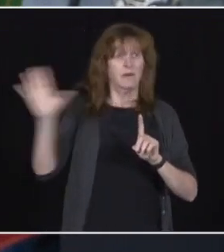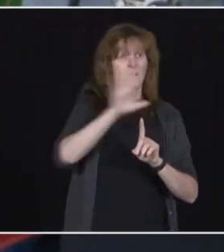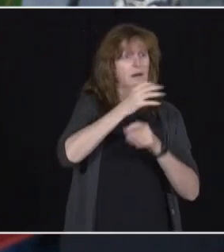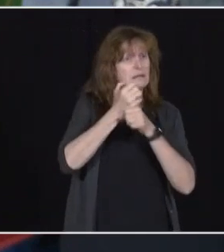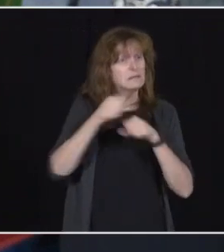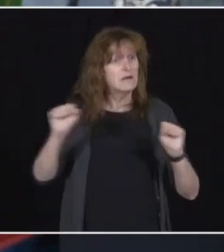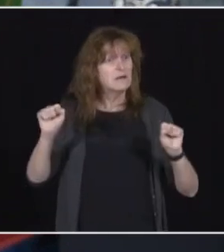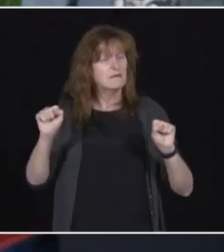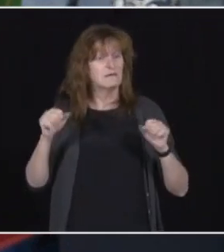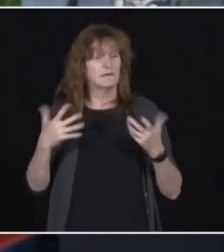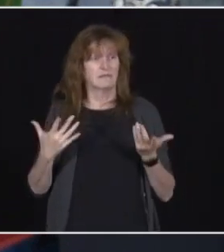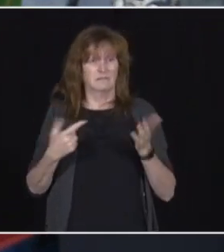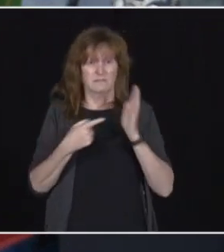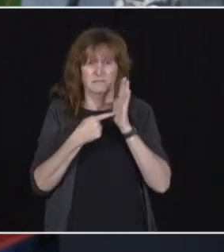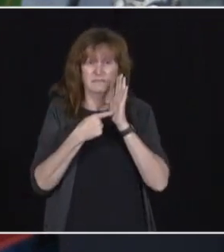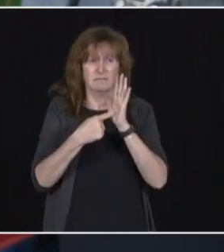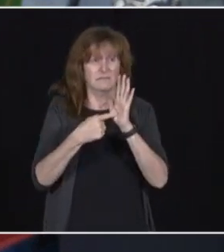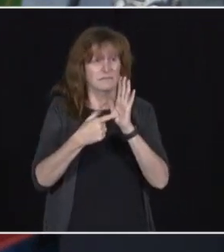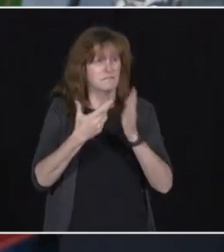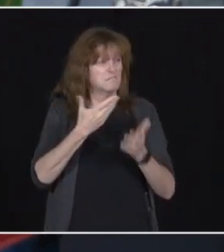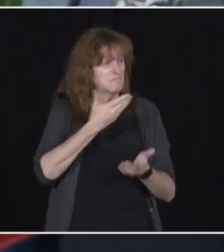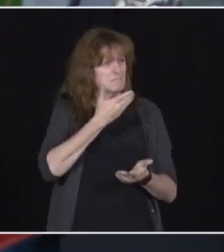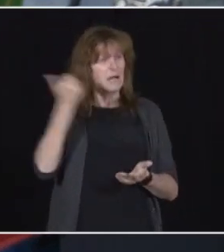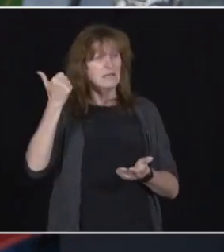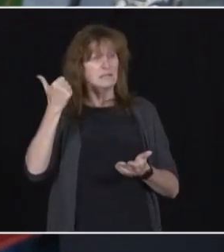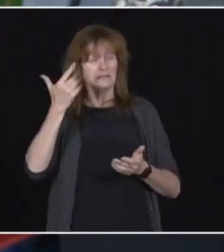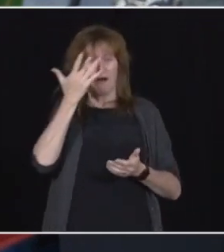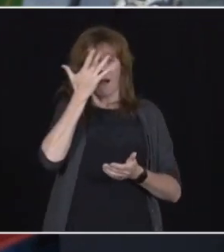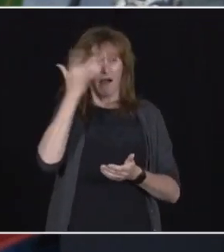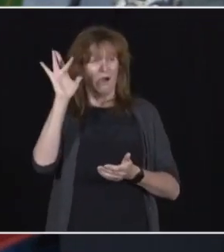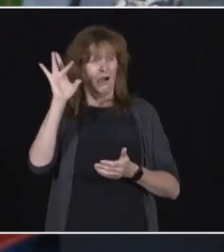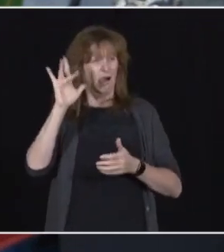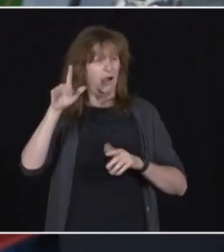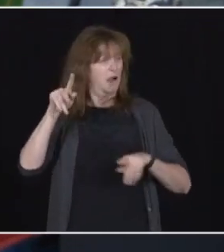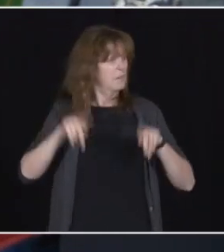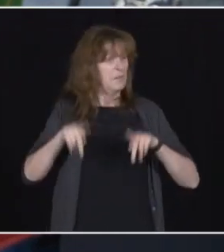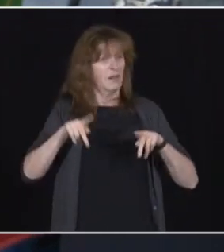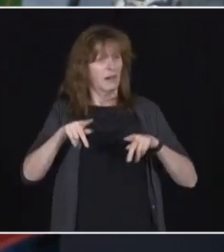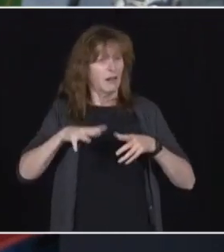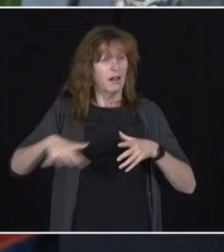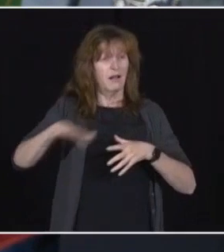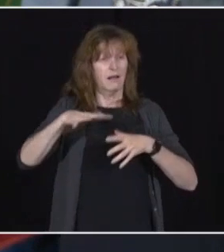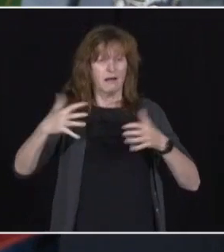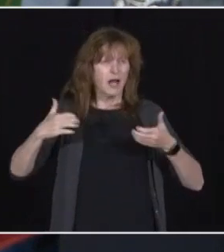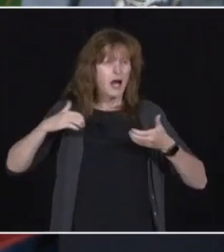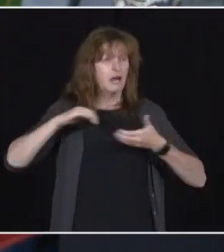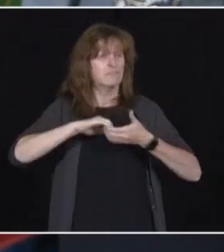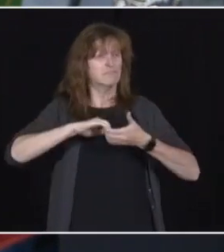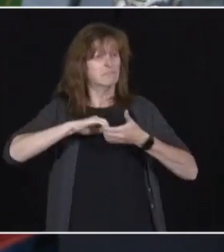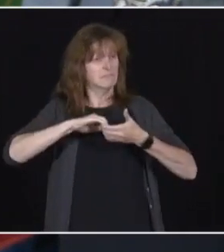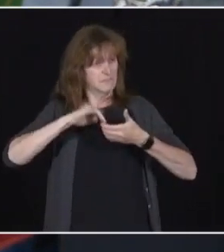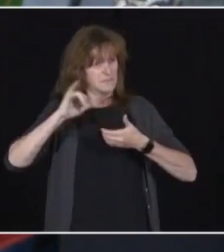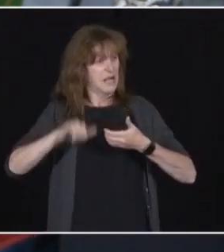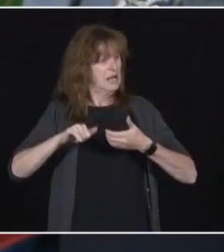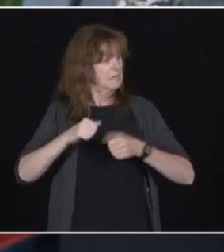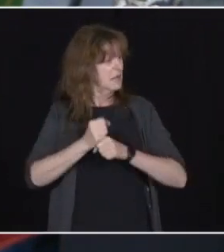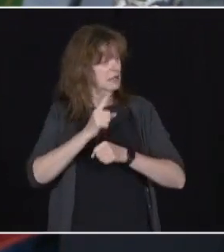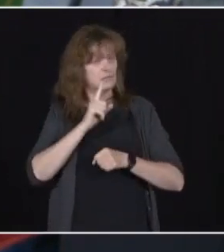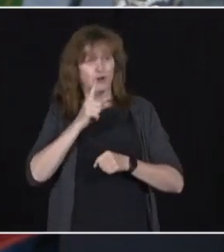This is just one example of our best and brightest working together to find made in Ontario solutions. We will not be reliant on anyone else.